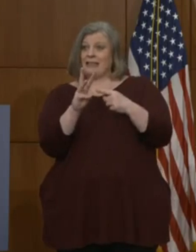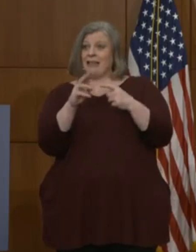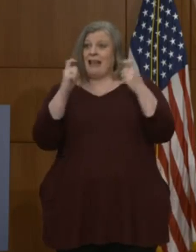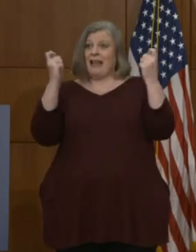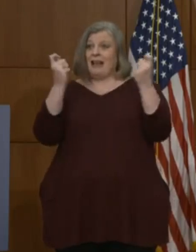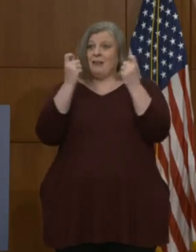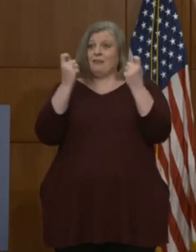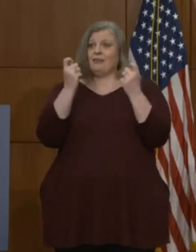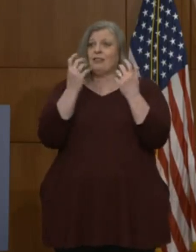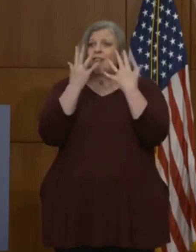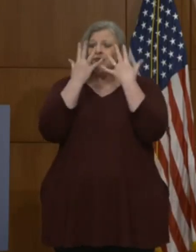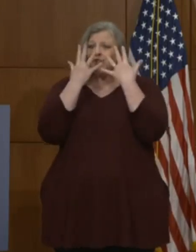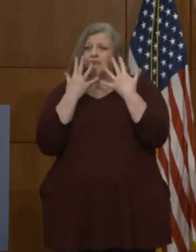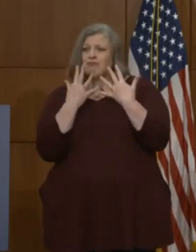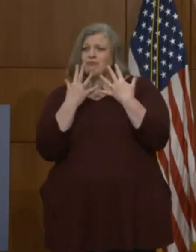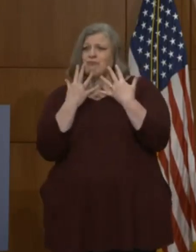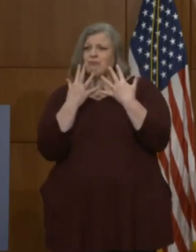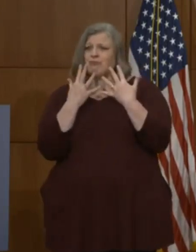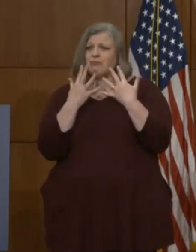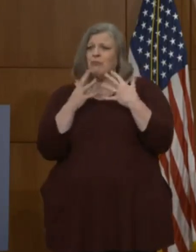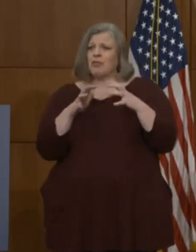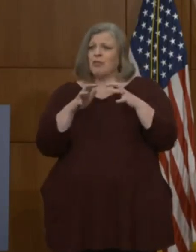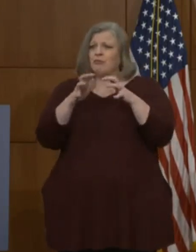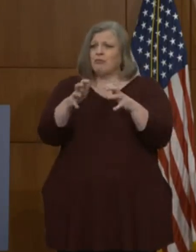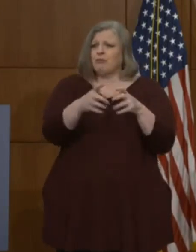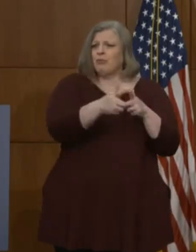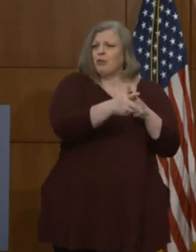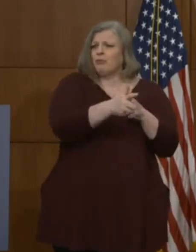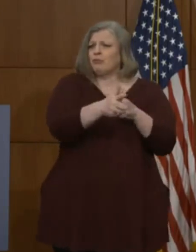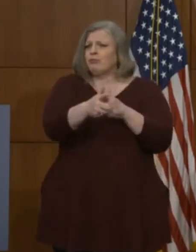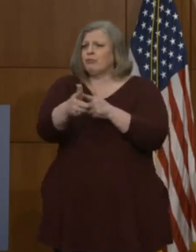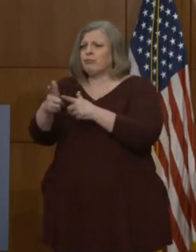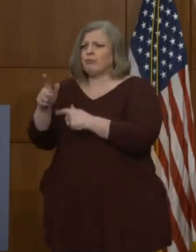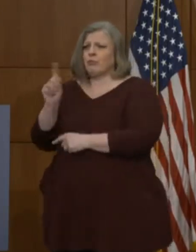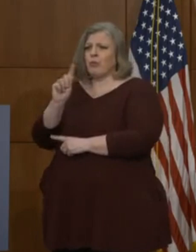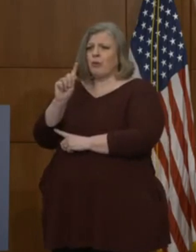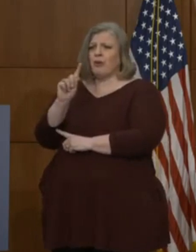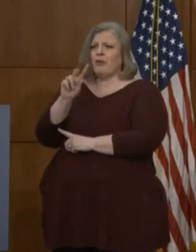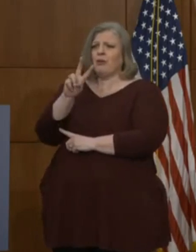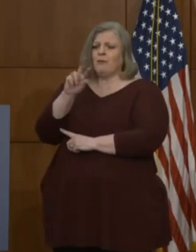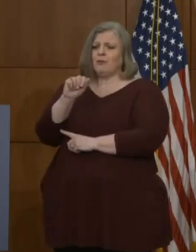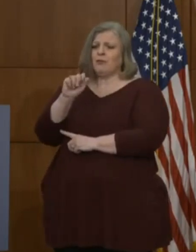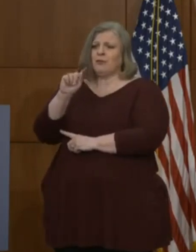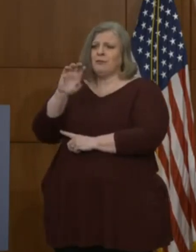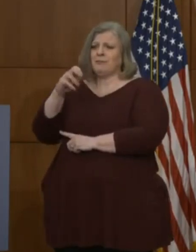FORGET THAT TOMORROW. APRIL THE SIXTEENTH IS THE ANNIVERSARY OF SIXTEENTH IS THE ANNIVERSARY OF THE TRAGIC MASS SHOOTING AT THE TRAGIC MASS SHOOTING AT VIRGINIA TECH IN TWO THOUSAND